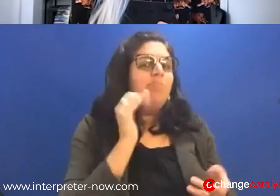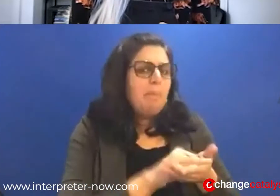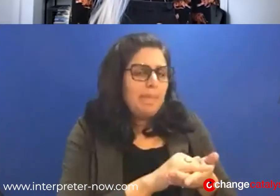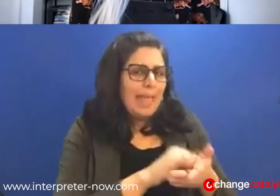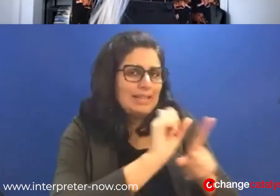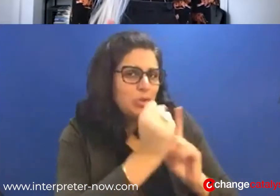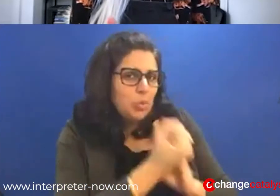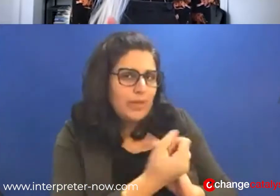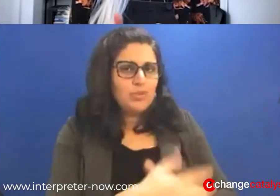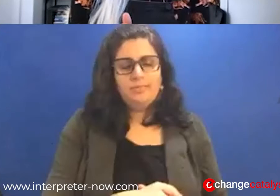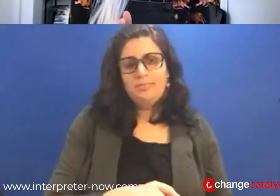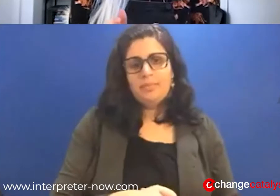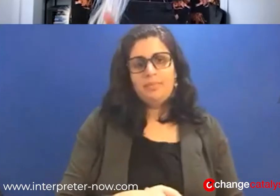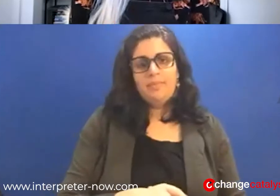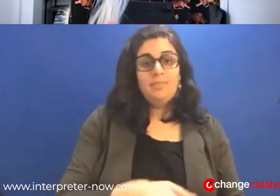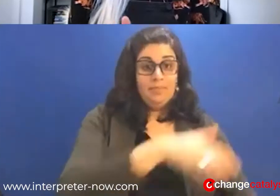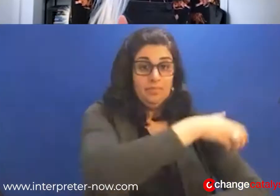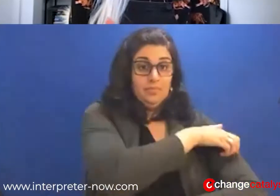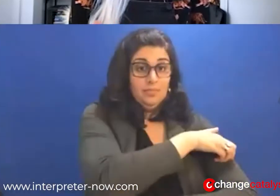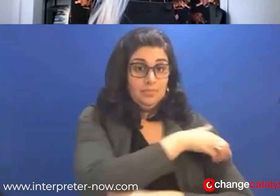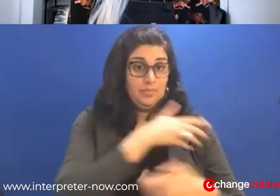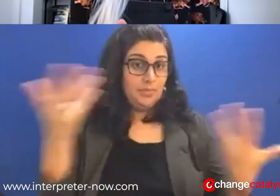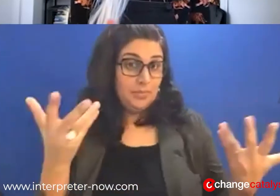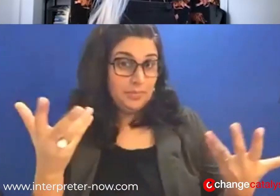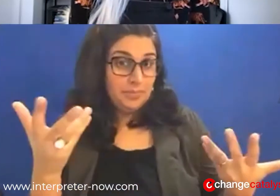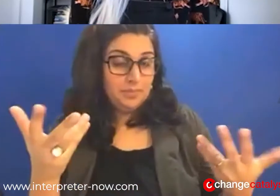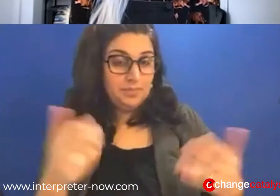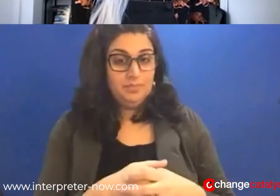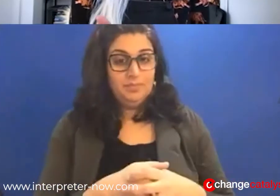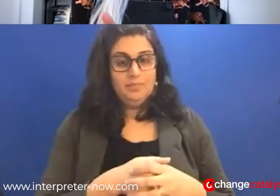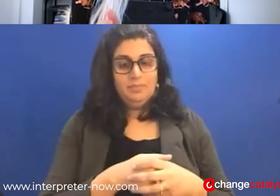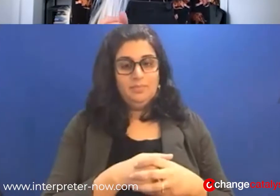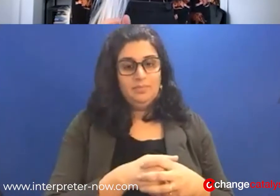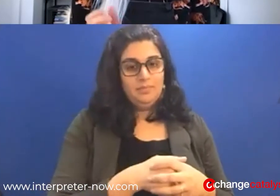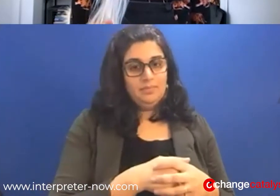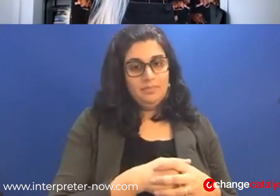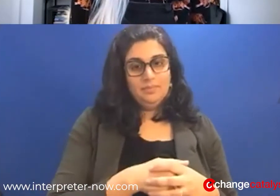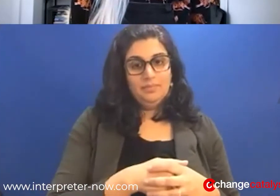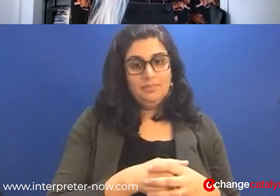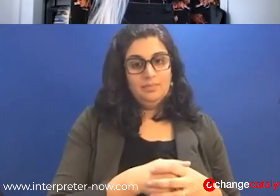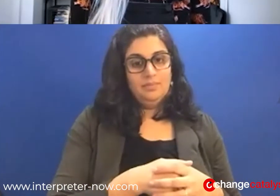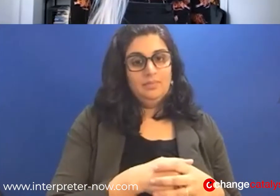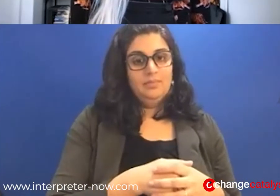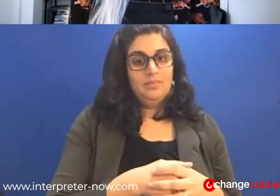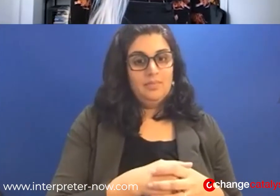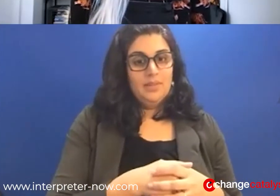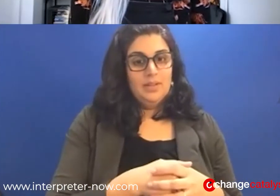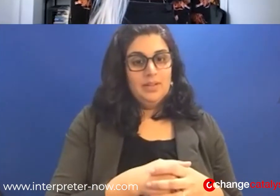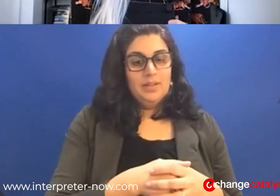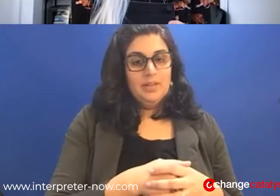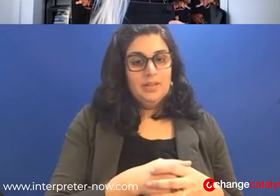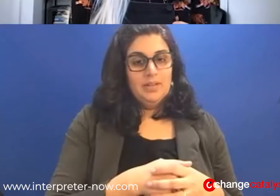The powerful thing about the ladder actually is that non-consensual advice can be damaging,